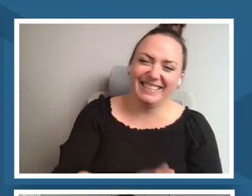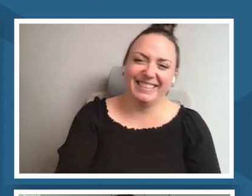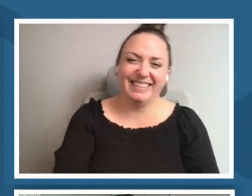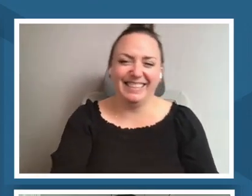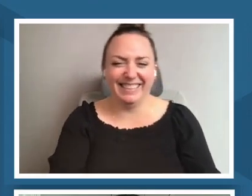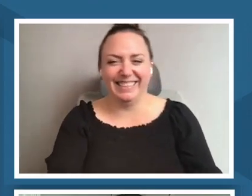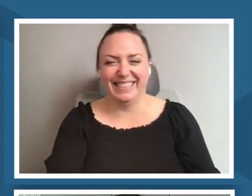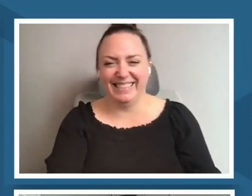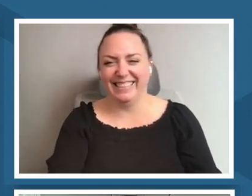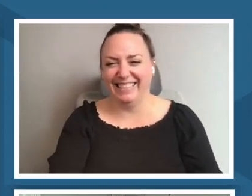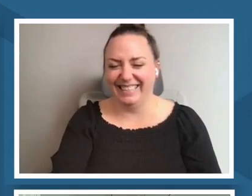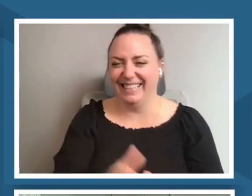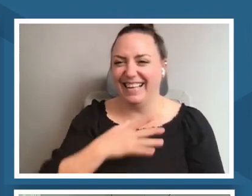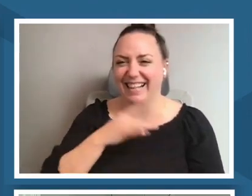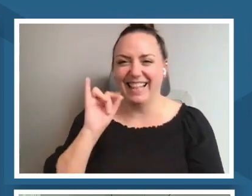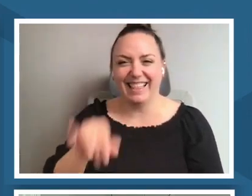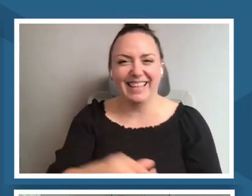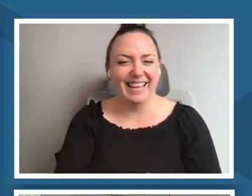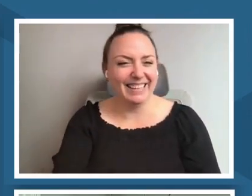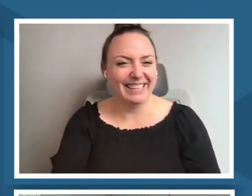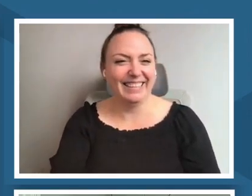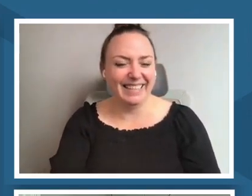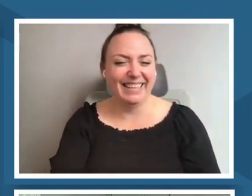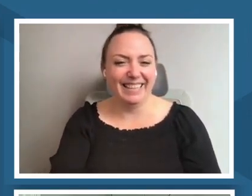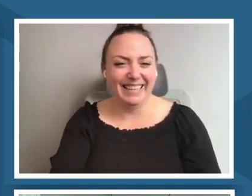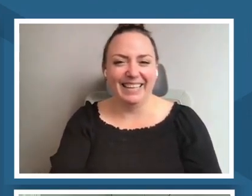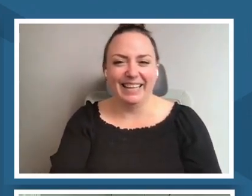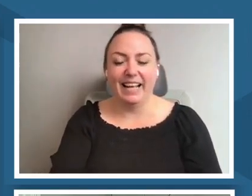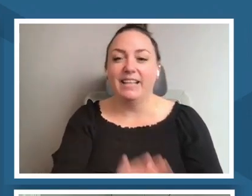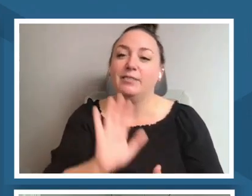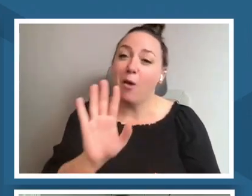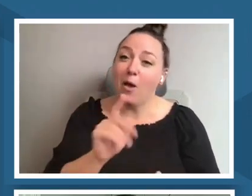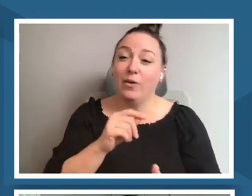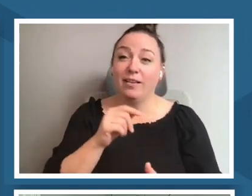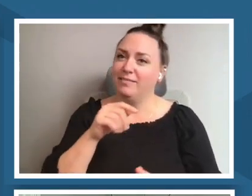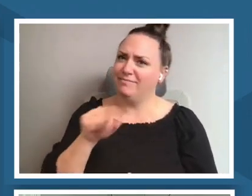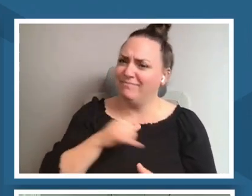i like that um and so this is actually really